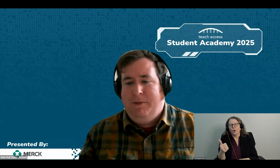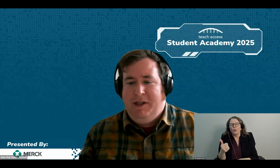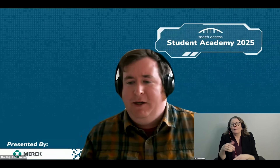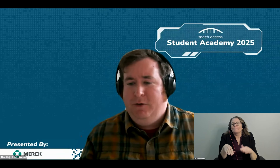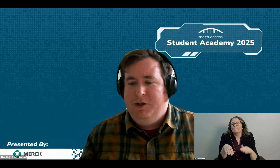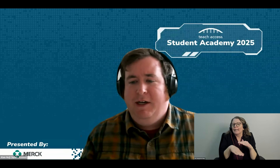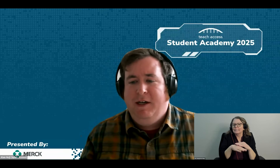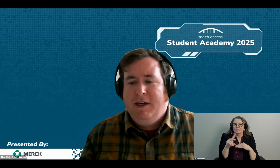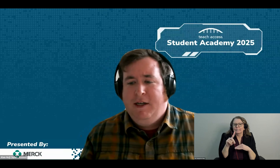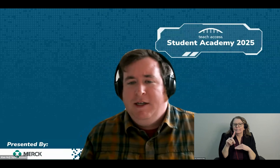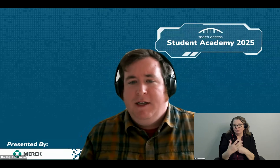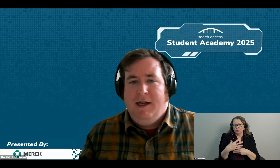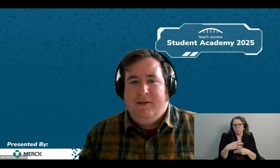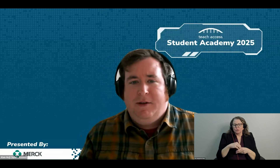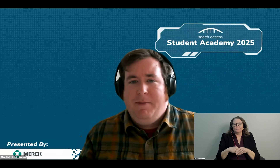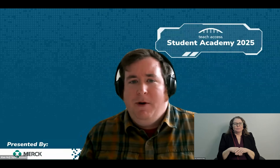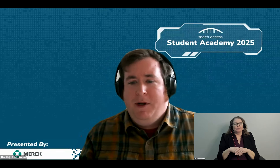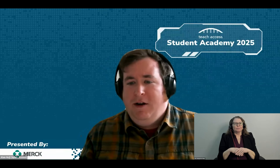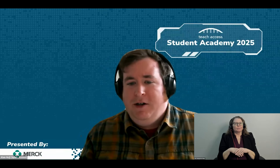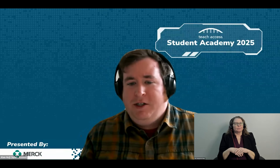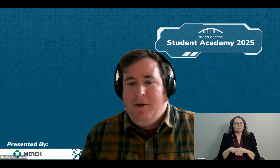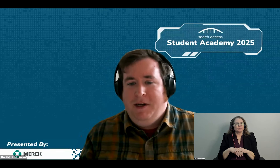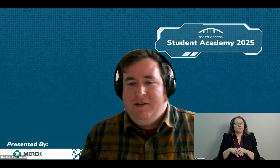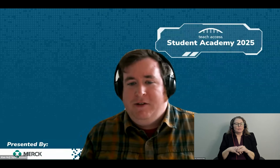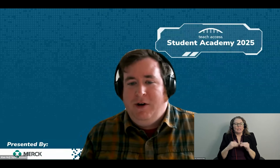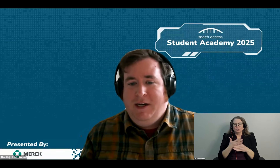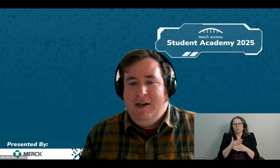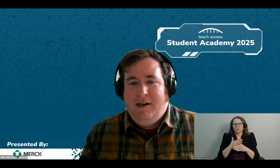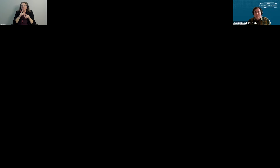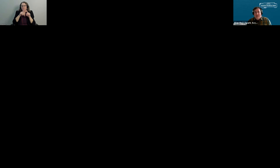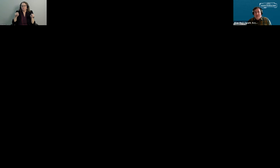of disability inclusion. So give me a moment here to share my screen.